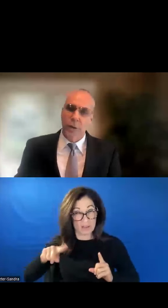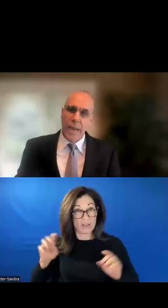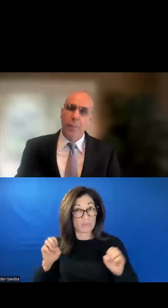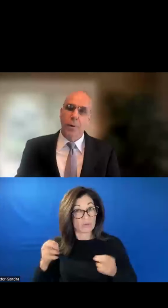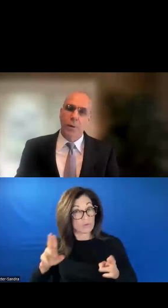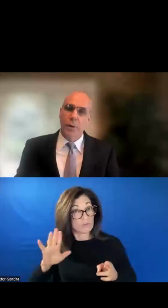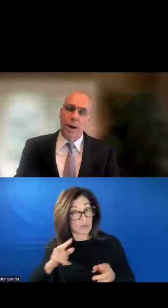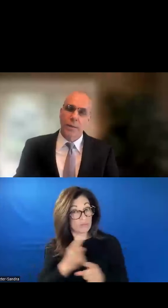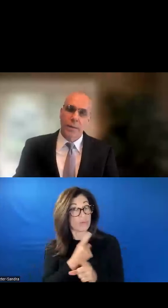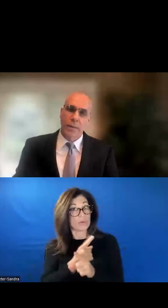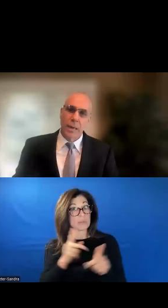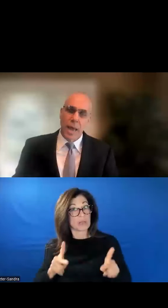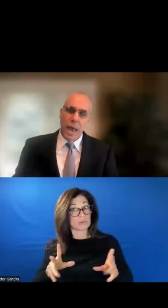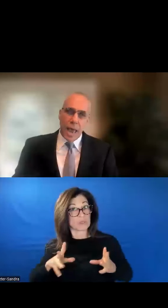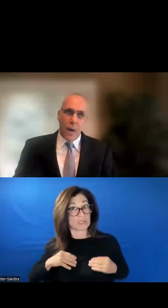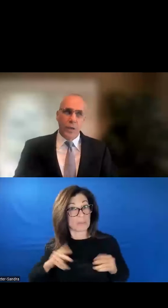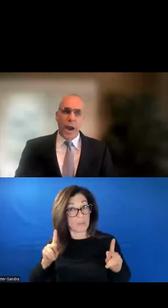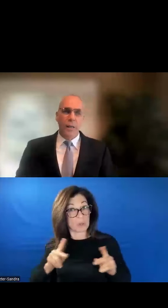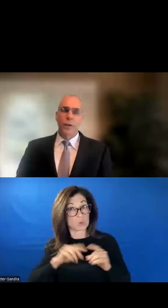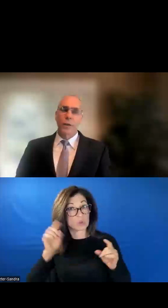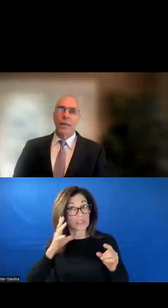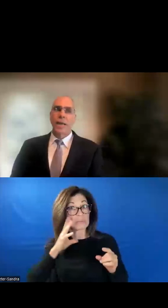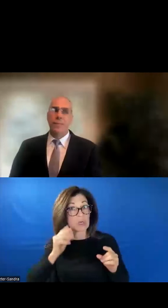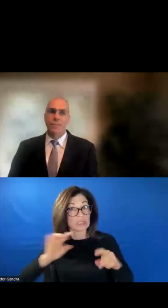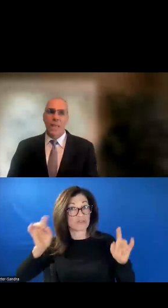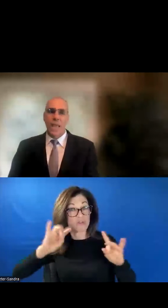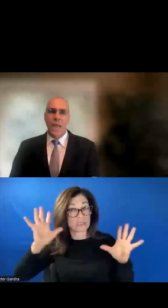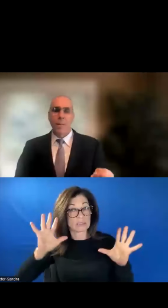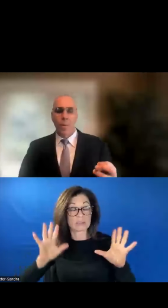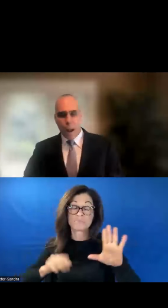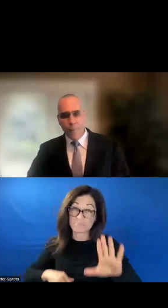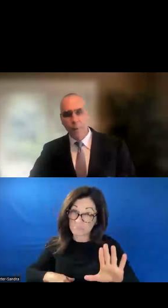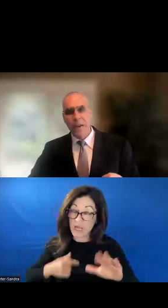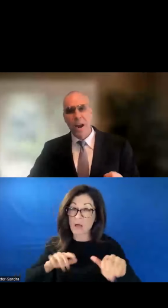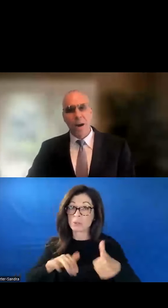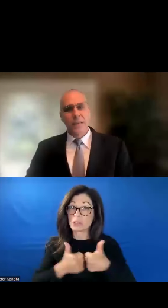TAKE THE PERSON IN CRISIS? I WOULD CHALLENGE TO SAY PROBABLY NOT